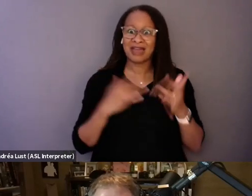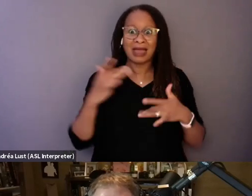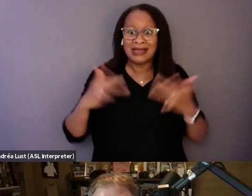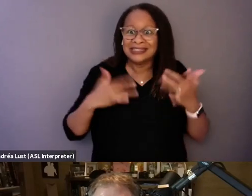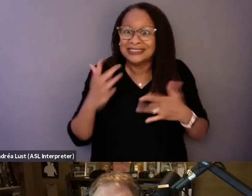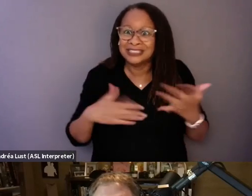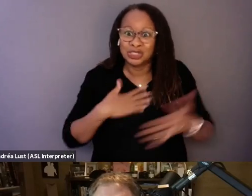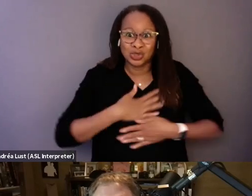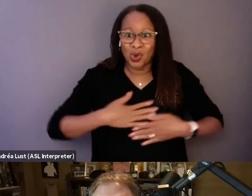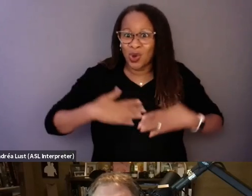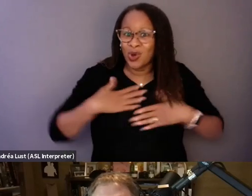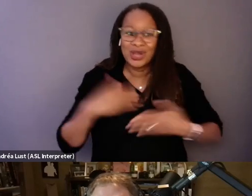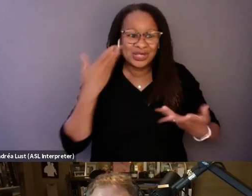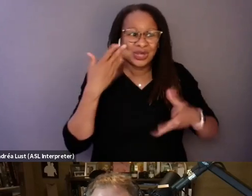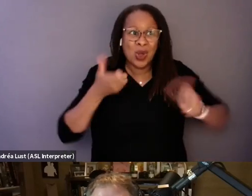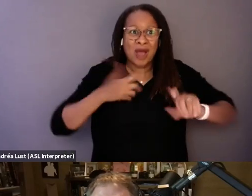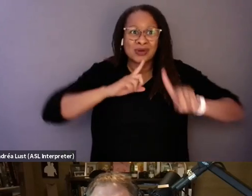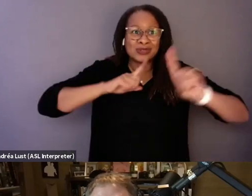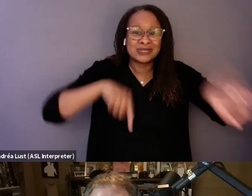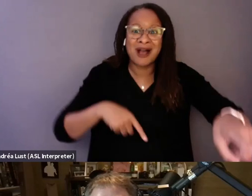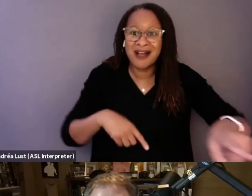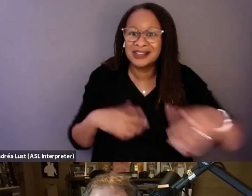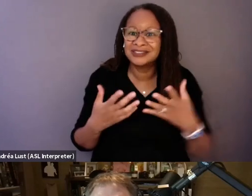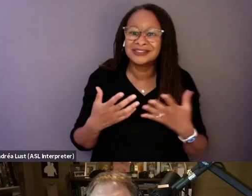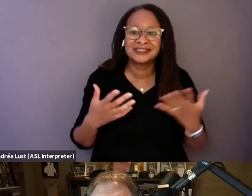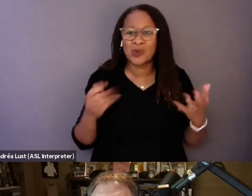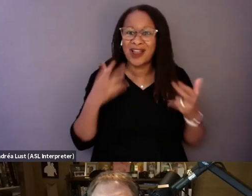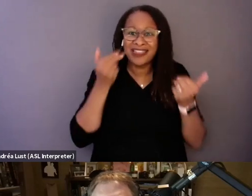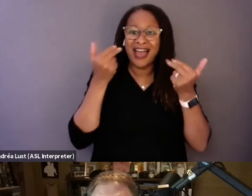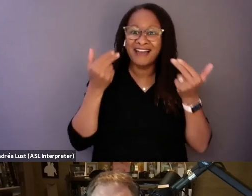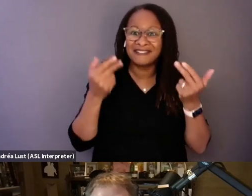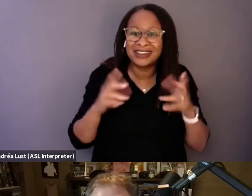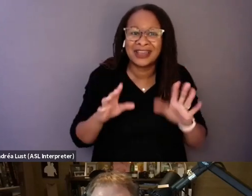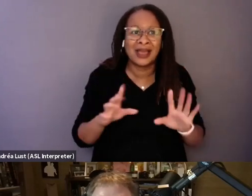like you didn't know how to respond. You were laughing but it wasn't comedy.